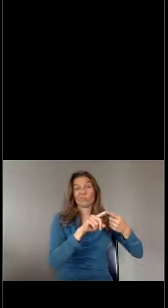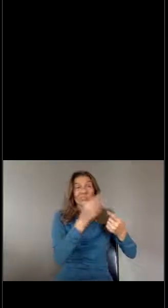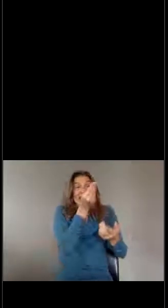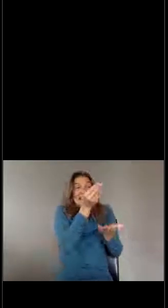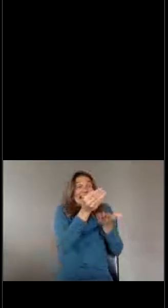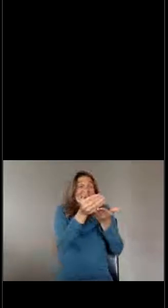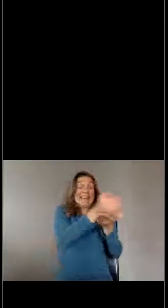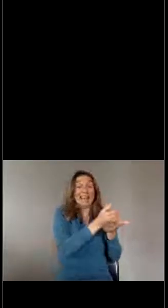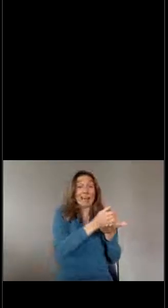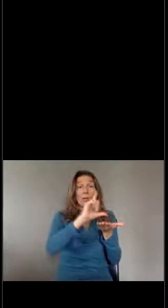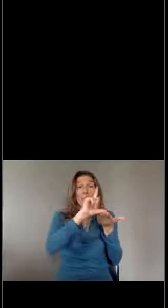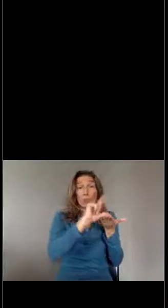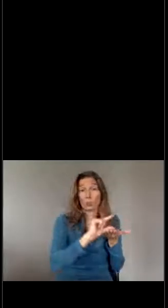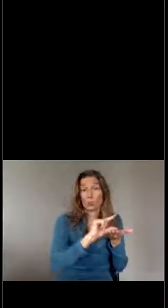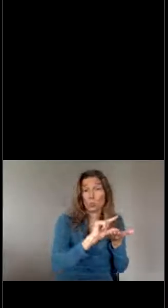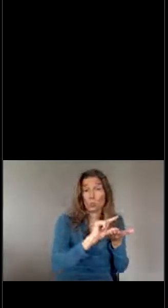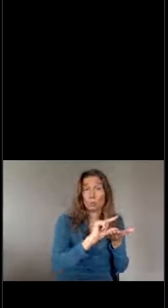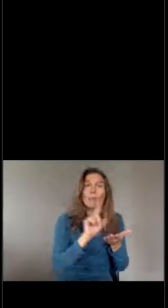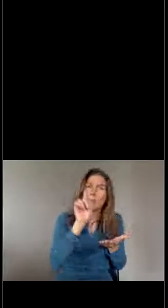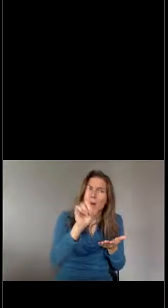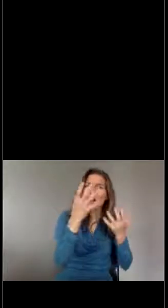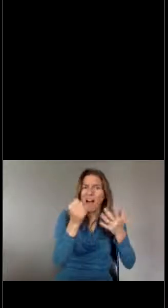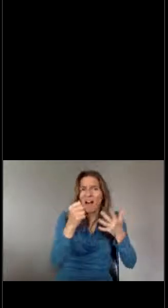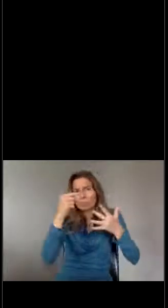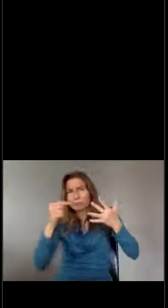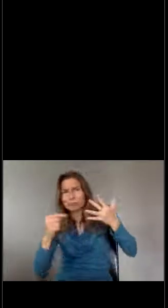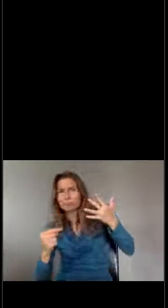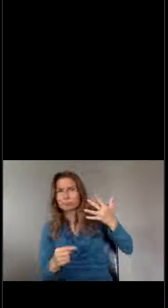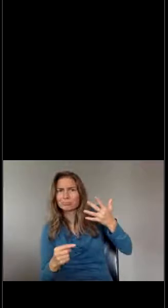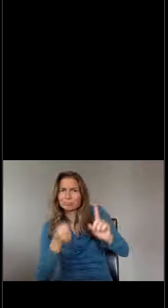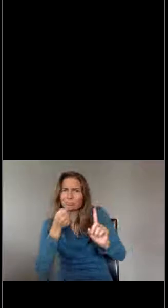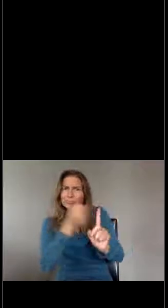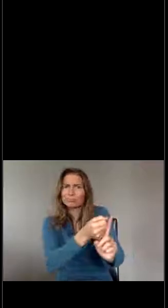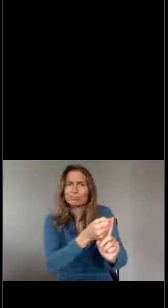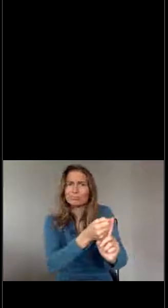There were other factors as well as the lack of decision-making power